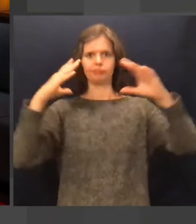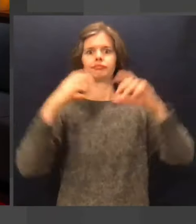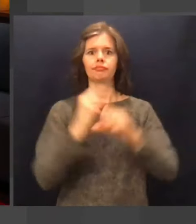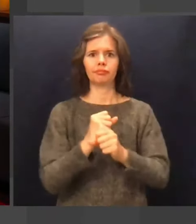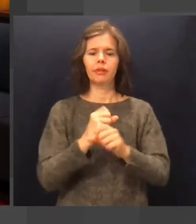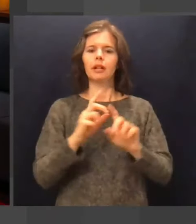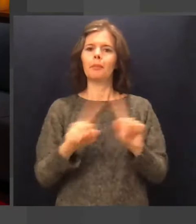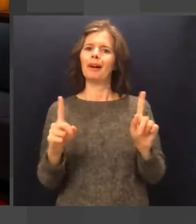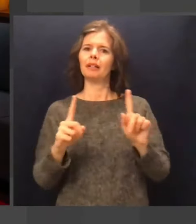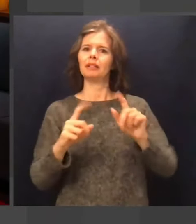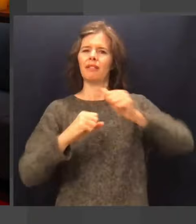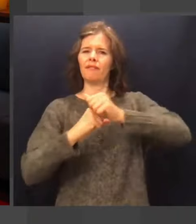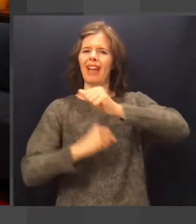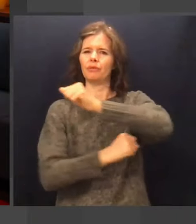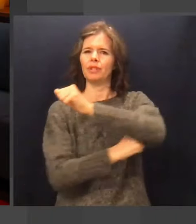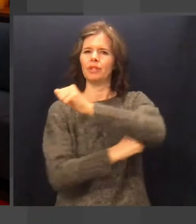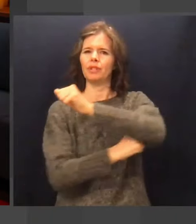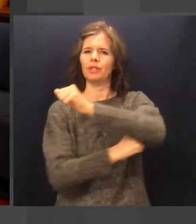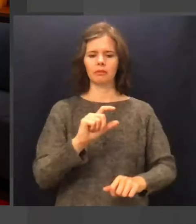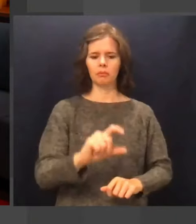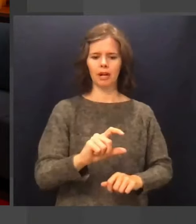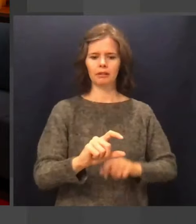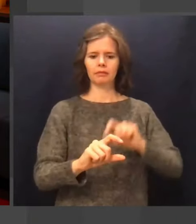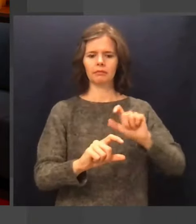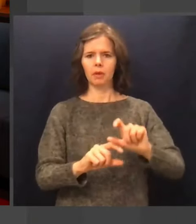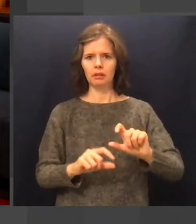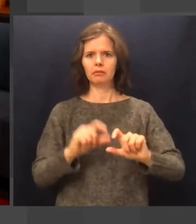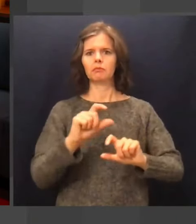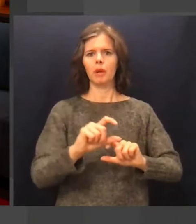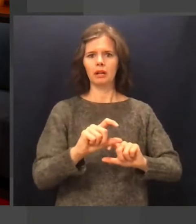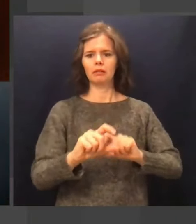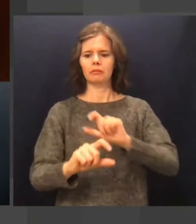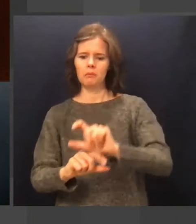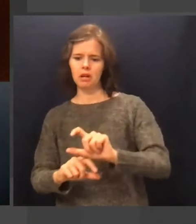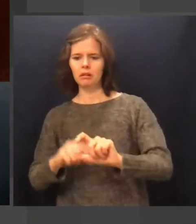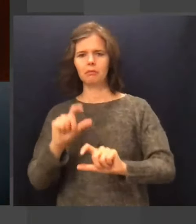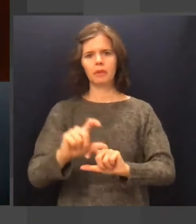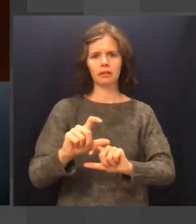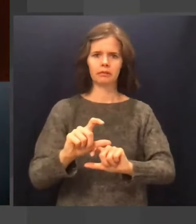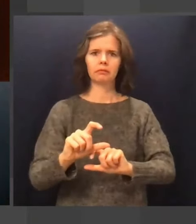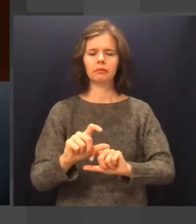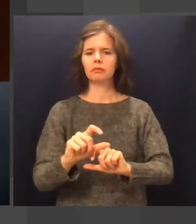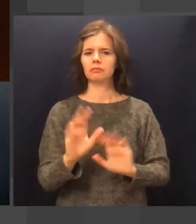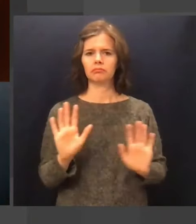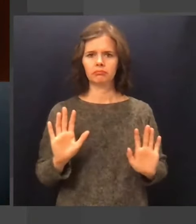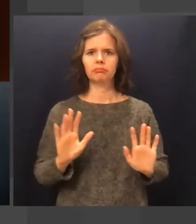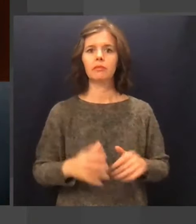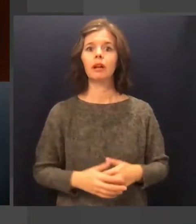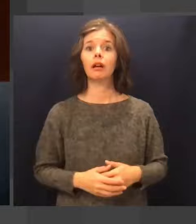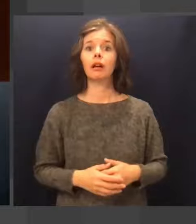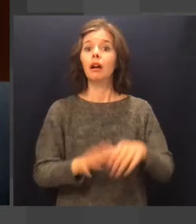CAUSES A BIG EXPLOSION.